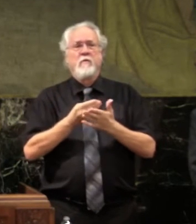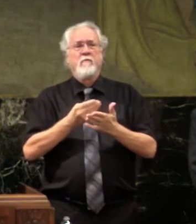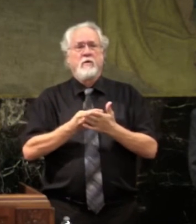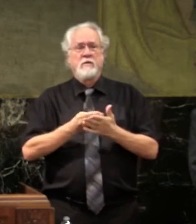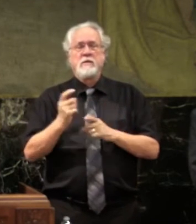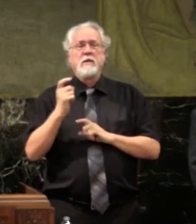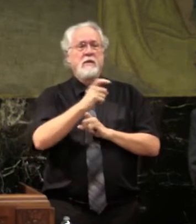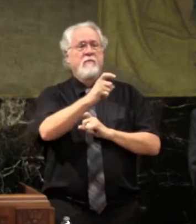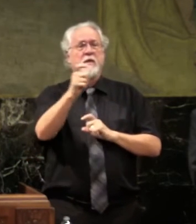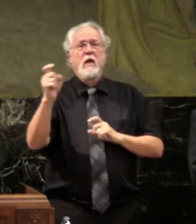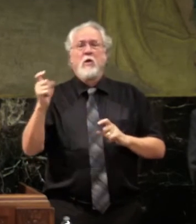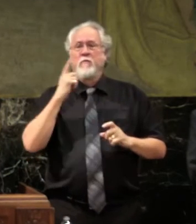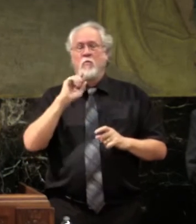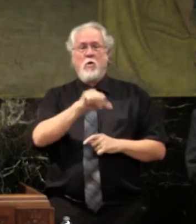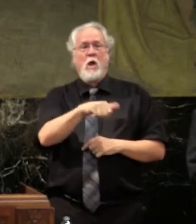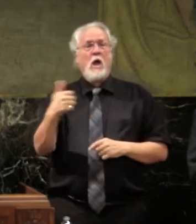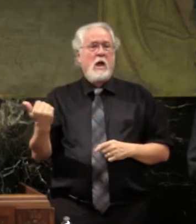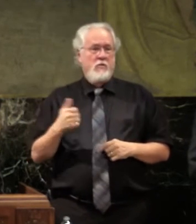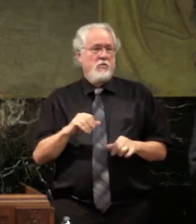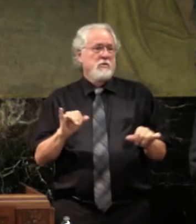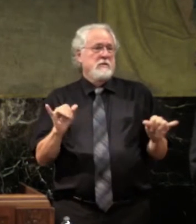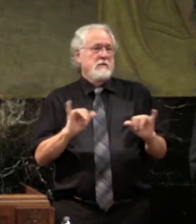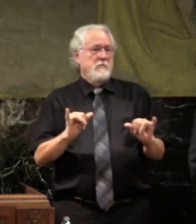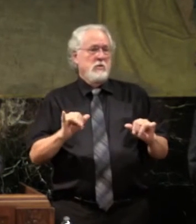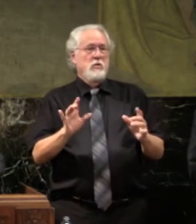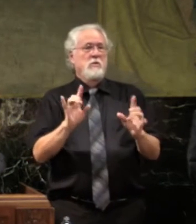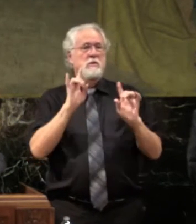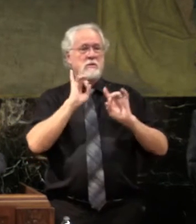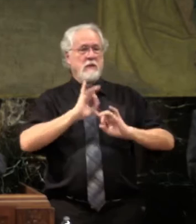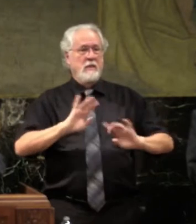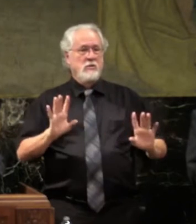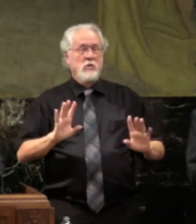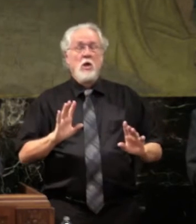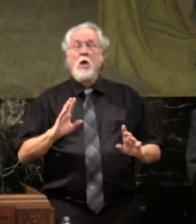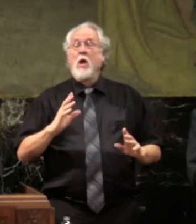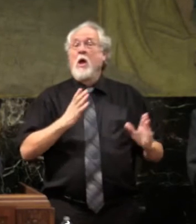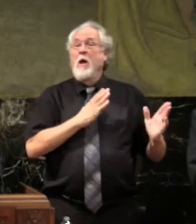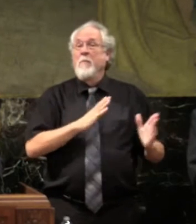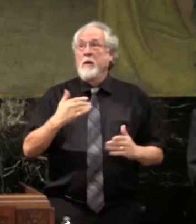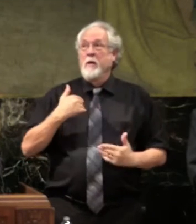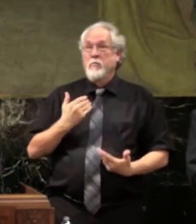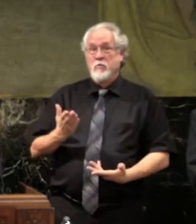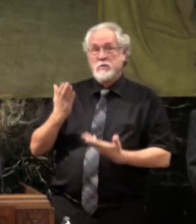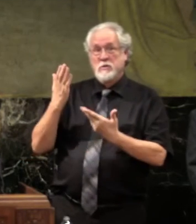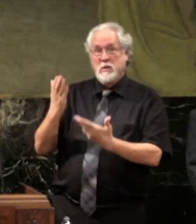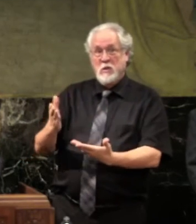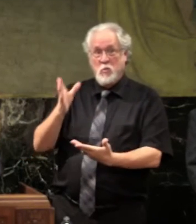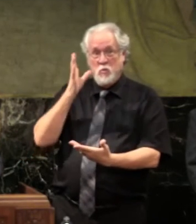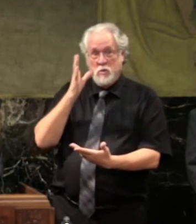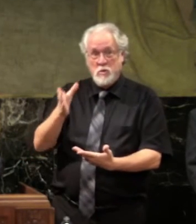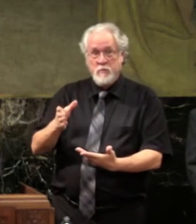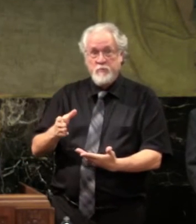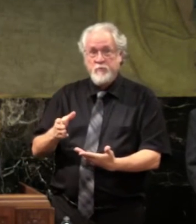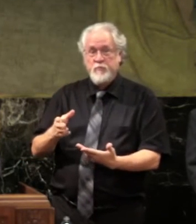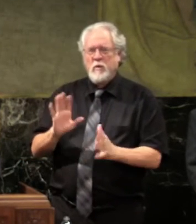and other similar disasters the plan that we're presenting today to the task